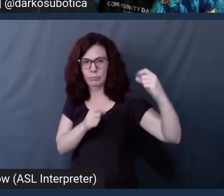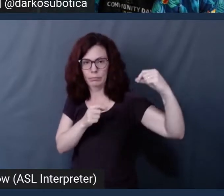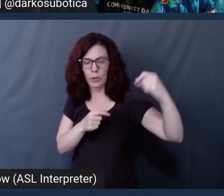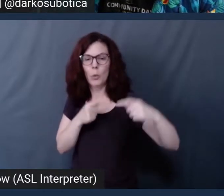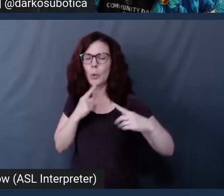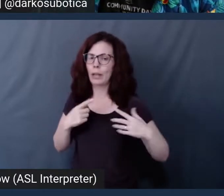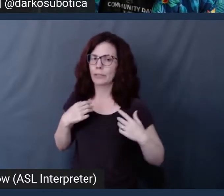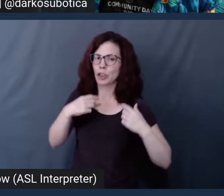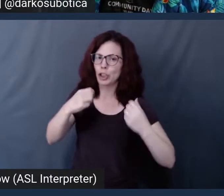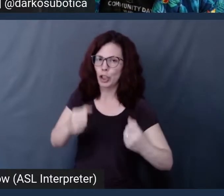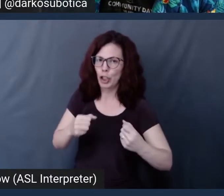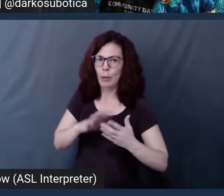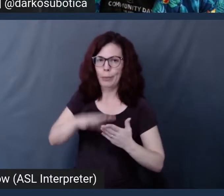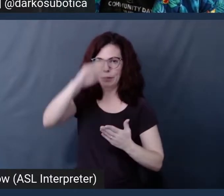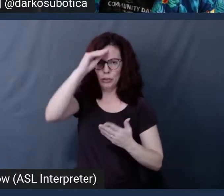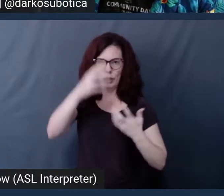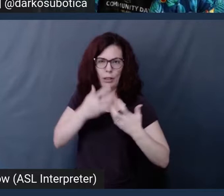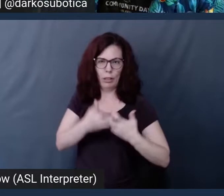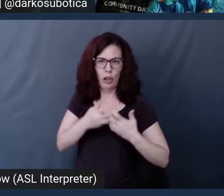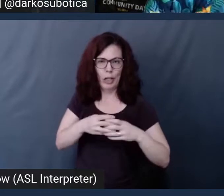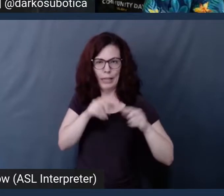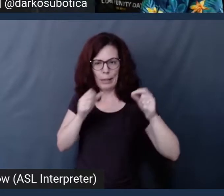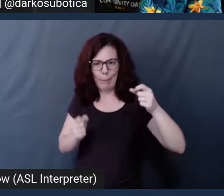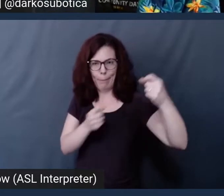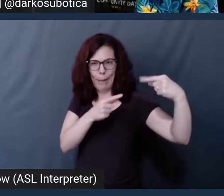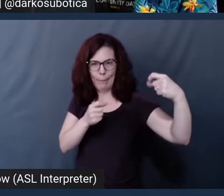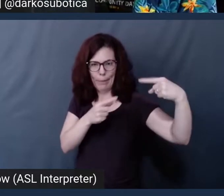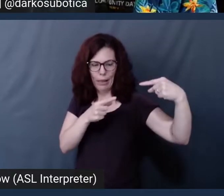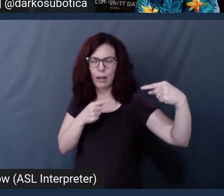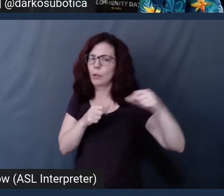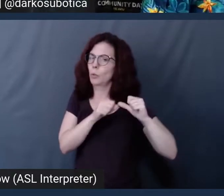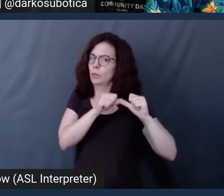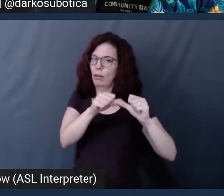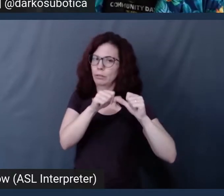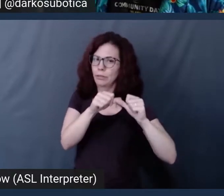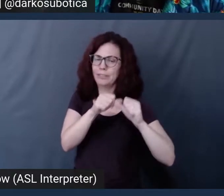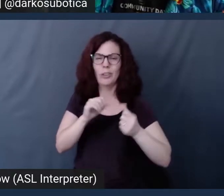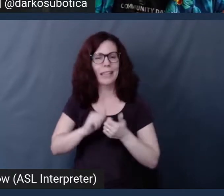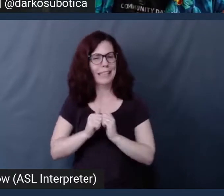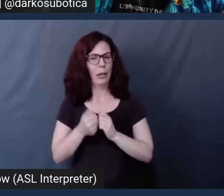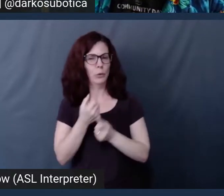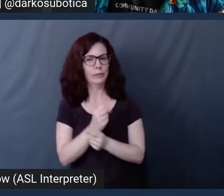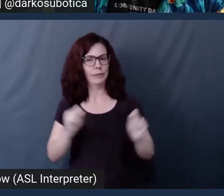that's constantly at play, and that is how you can securely deploy your computer vision applications